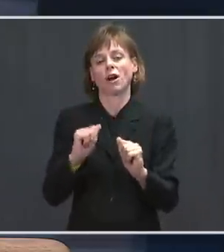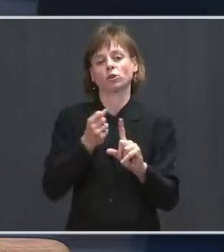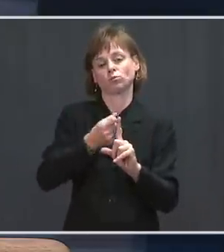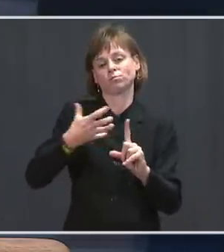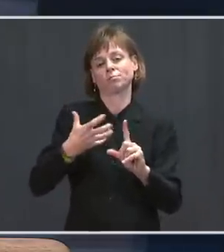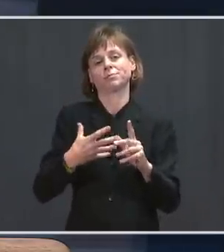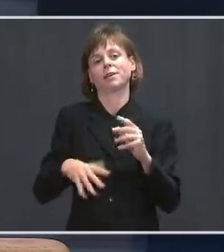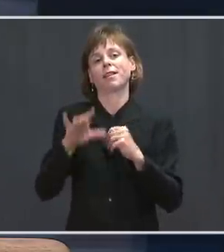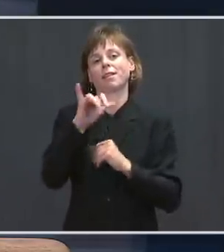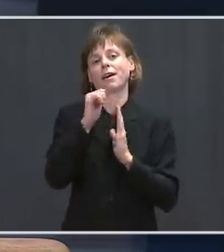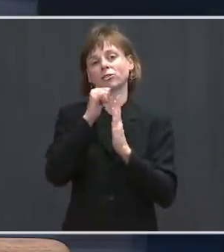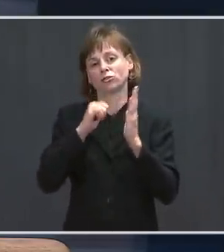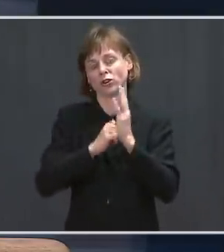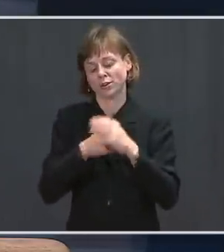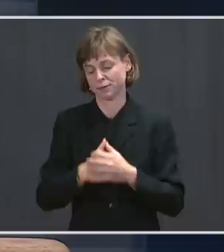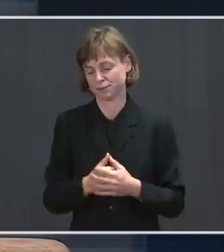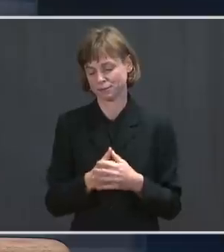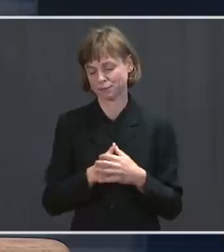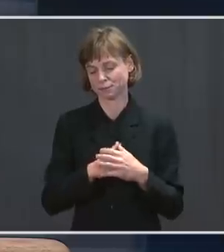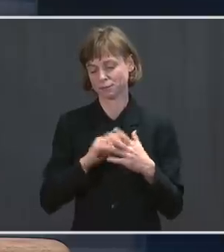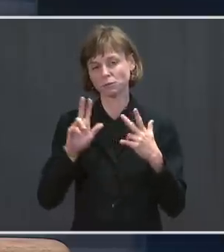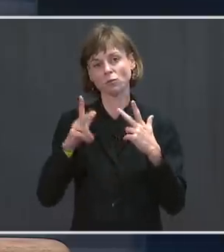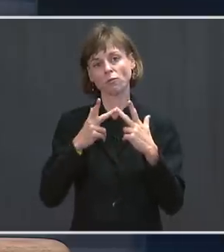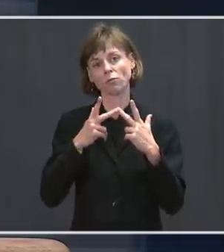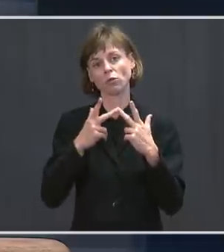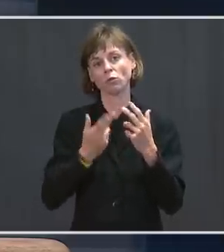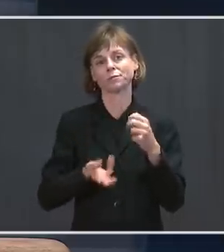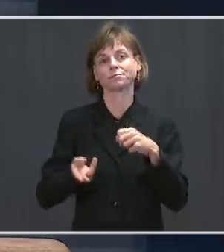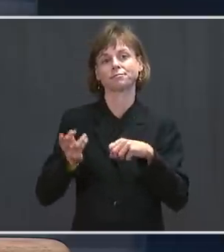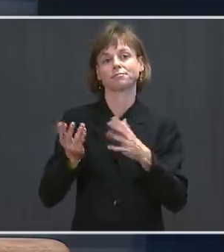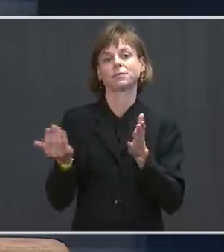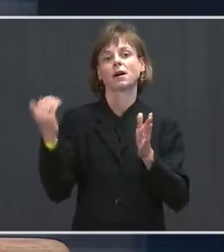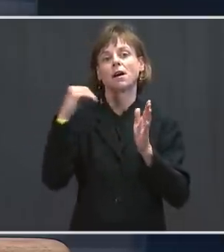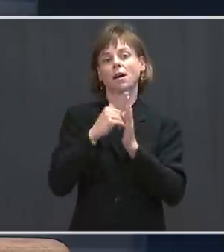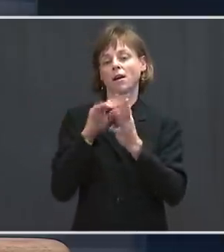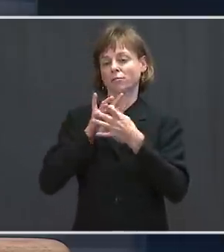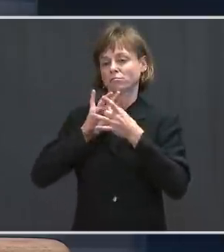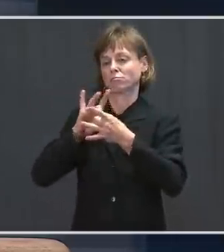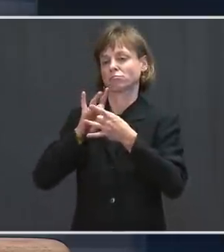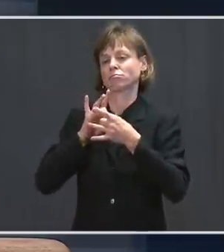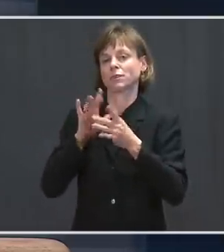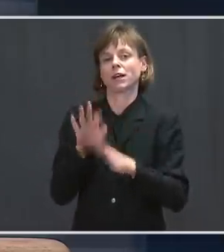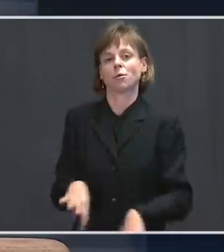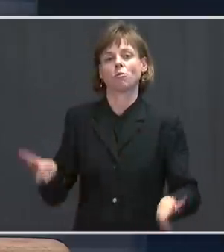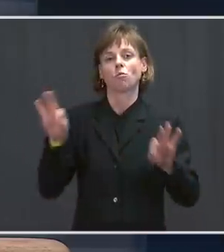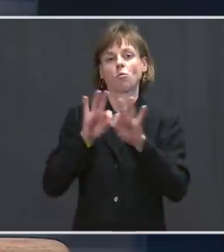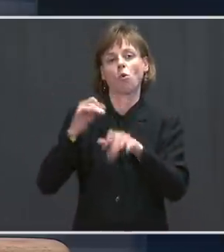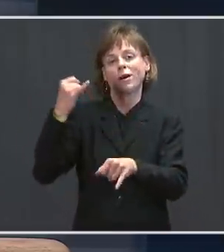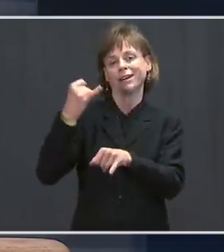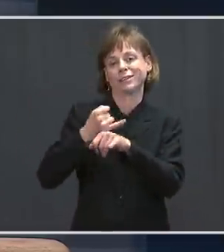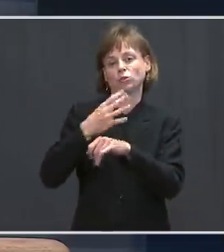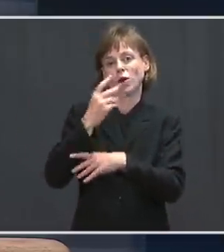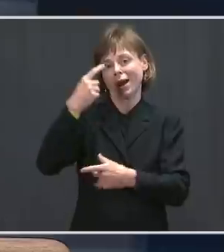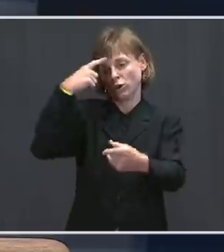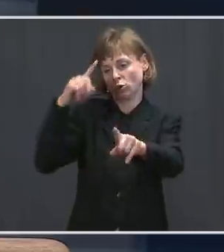Three, reengaging key institutions and agreements as part of a new commitment to multilateralism